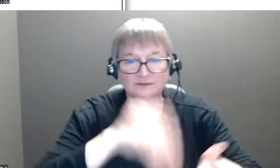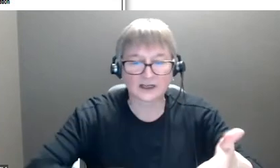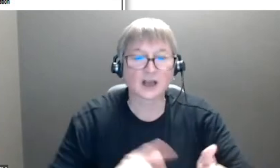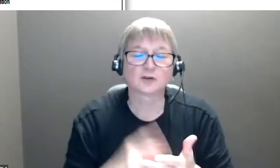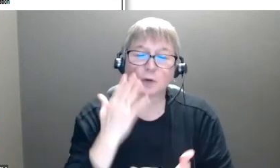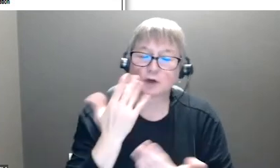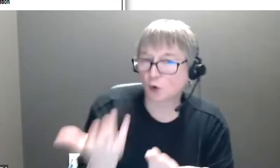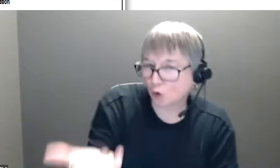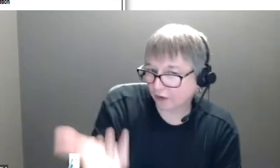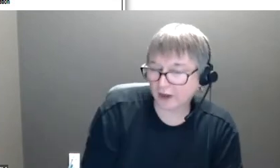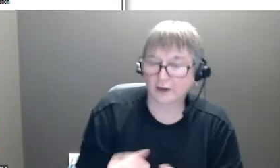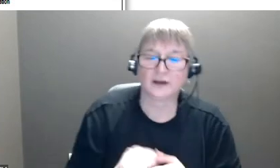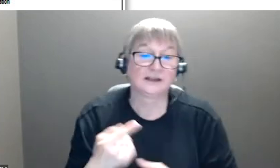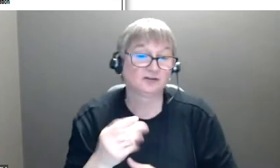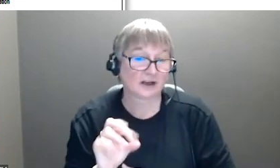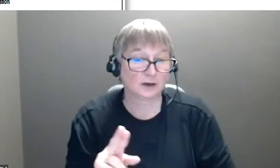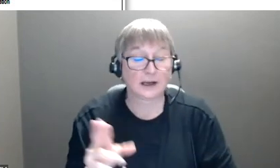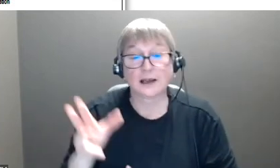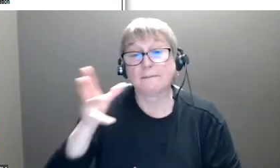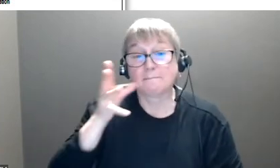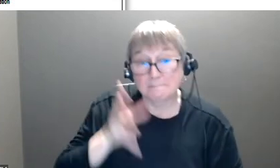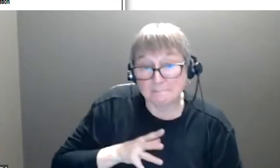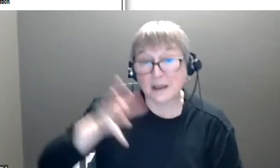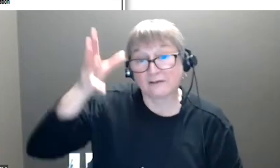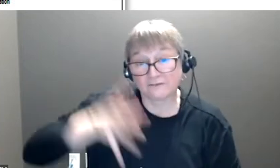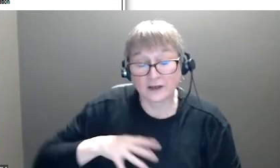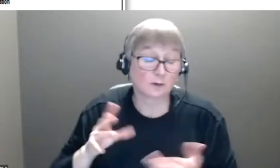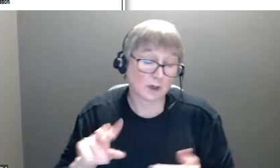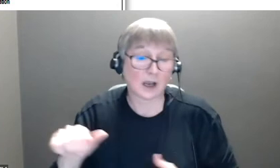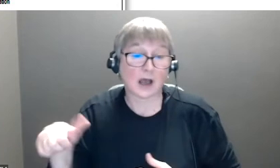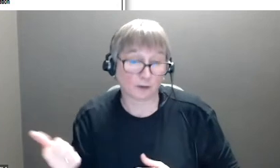indigenous status in groups, so, if they're registered on-reserve, registered off-reserve,